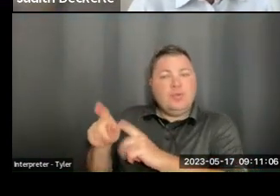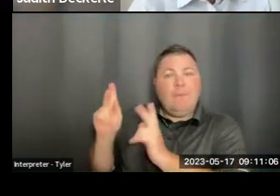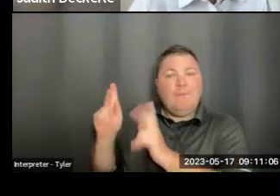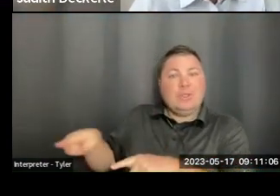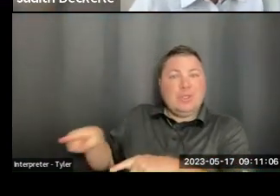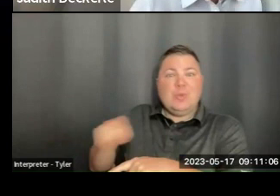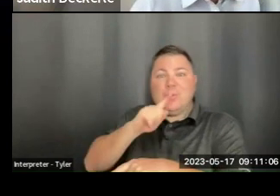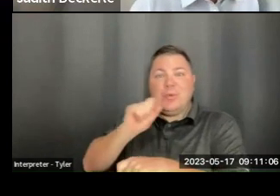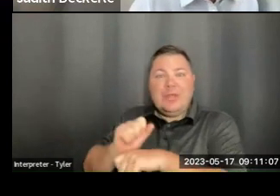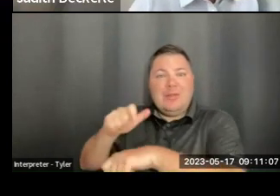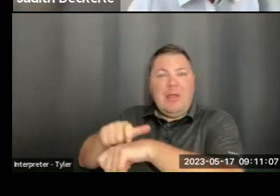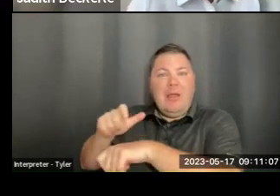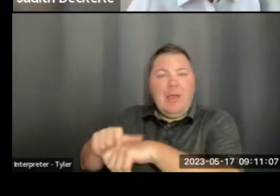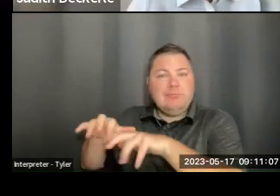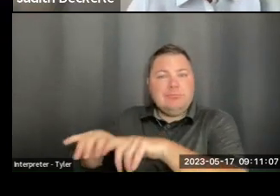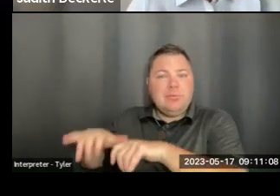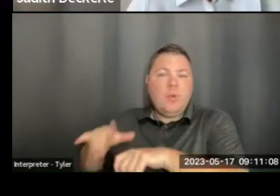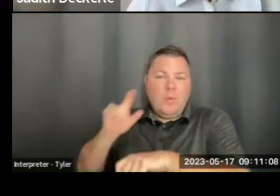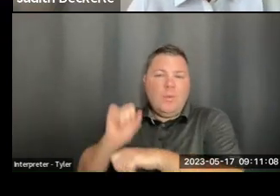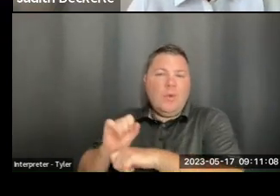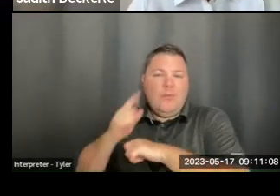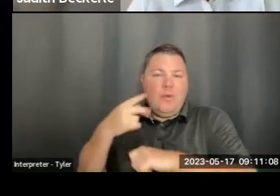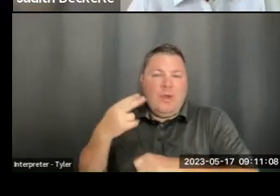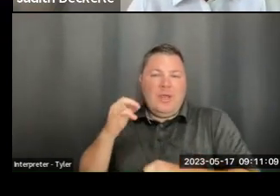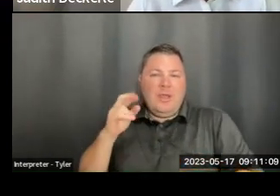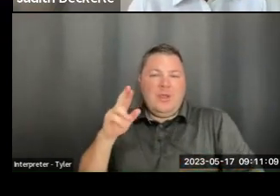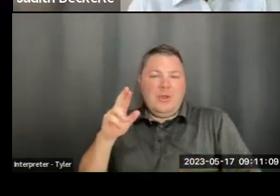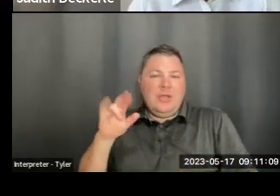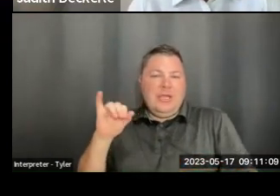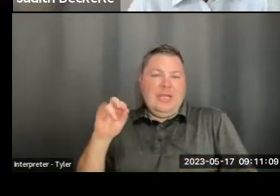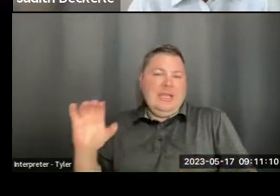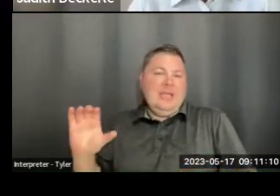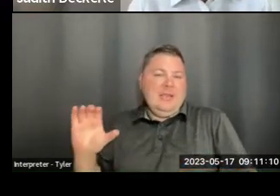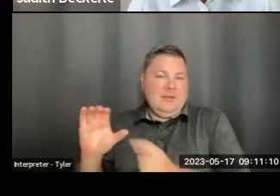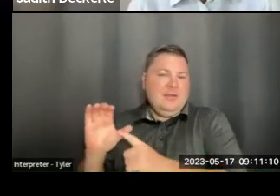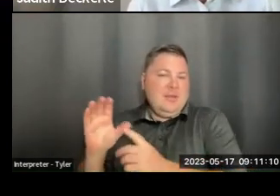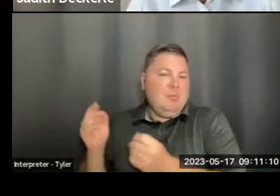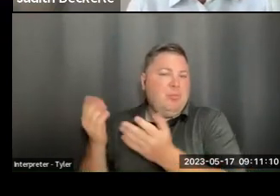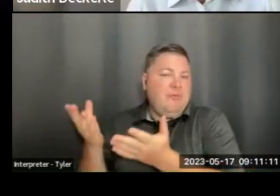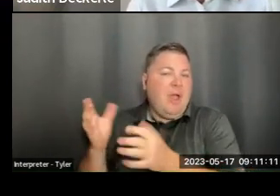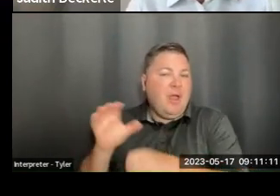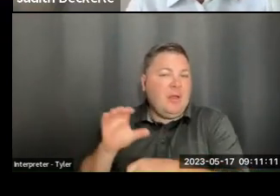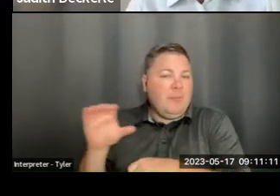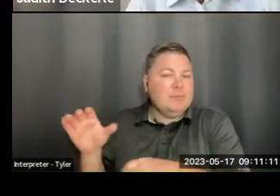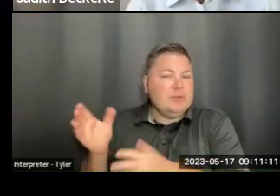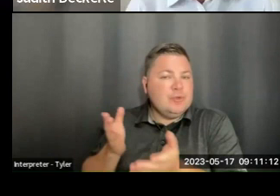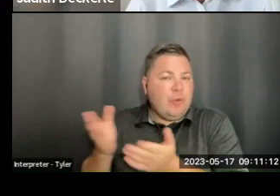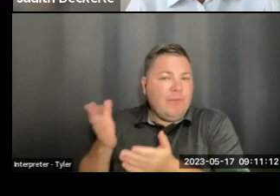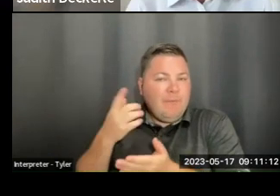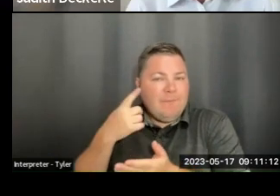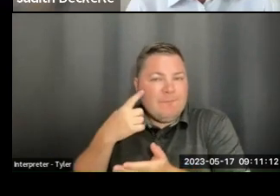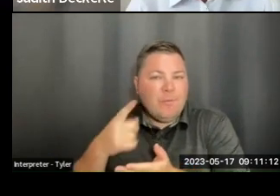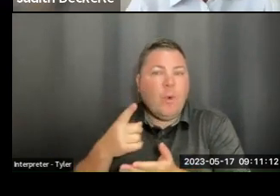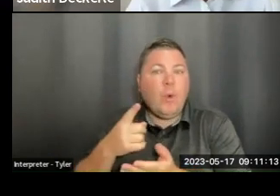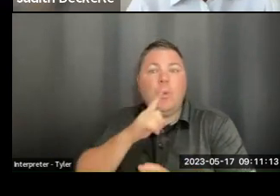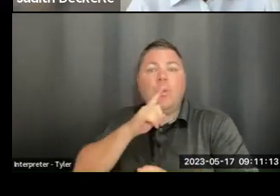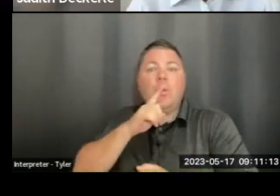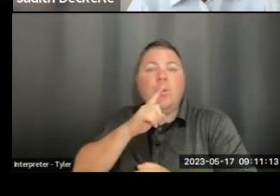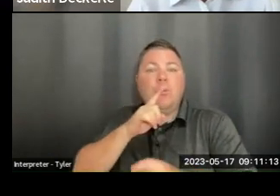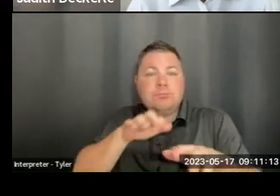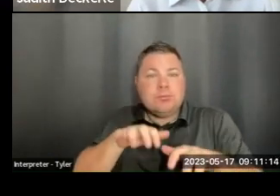producing the words is LaDawna. LaDawna is a realtime captioner who works for HearInk.